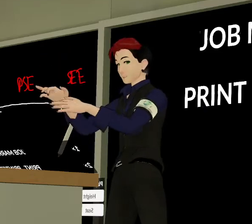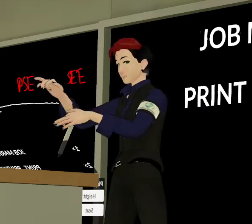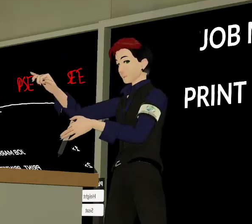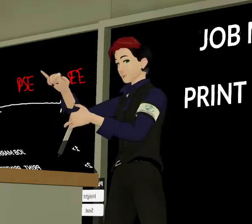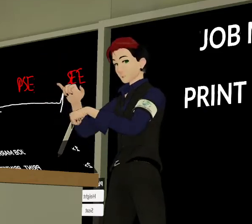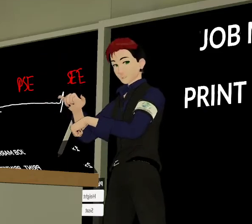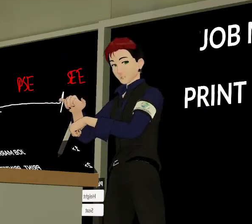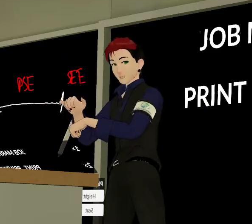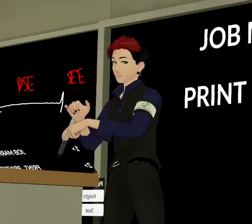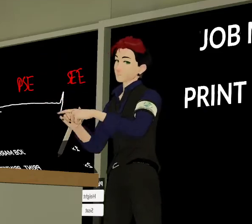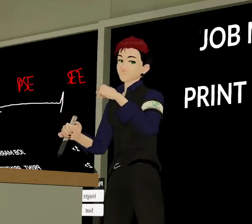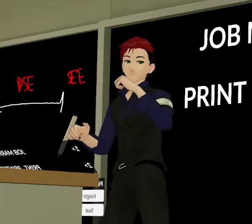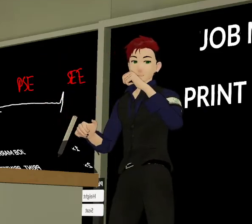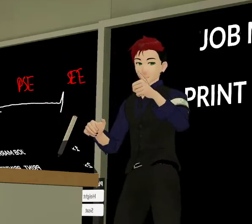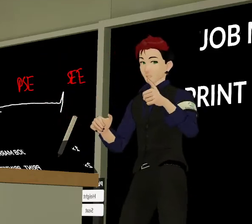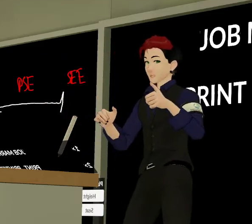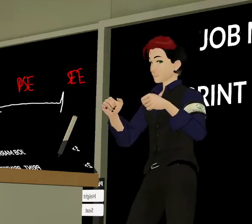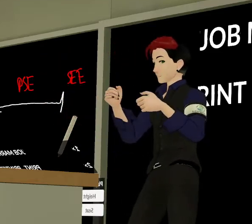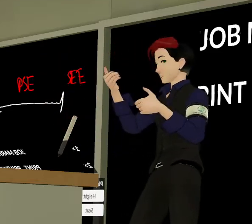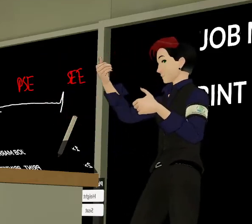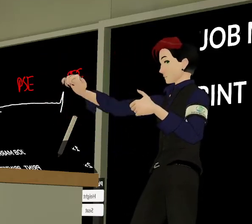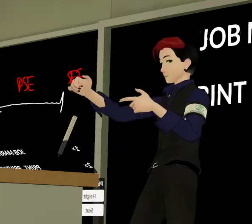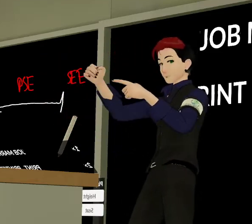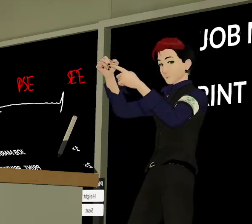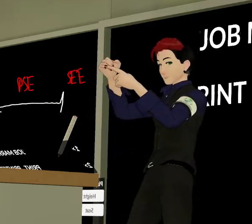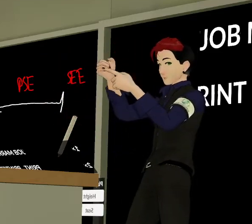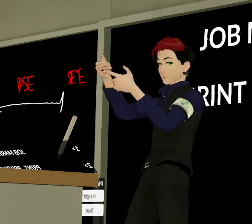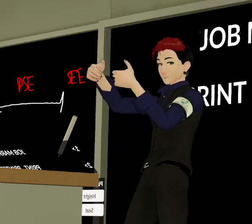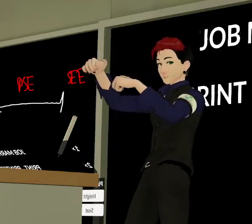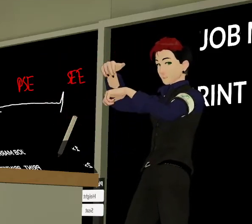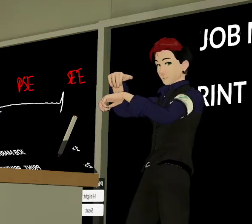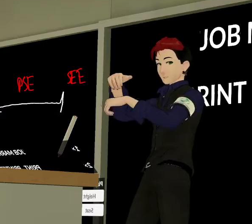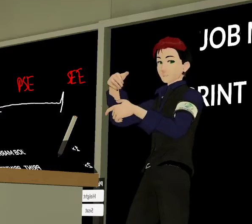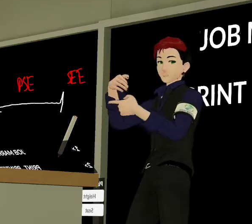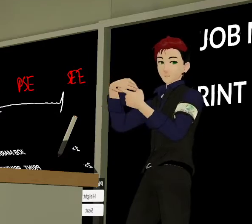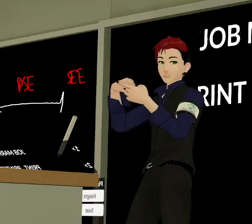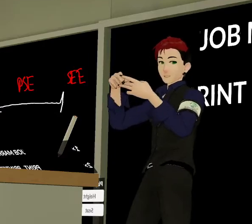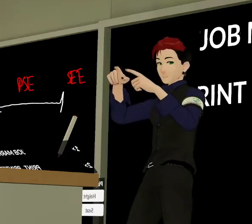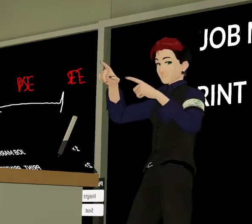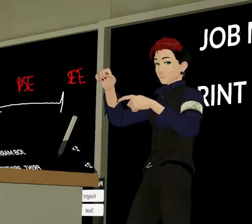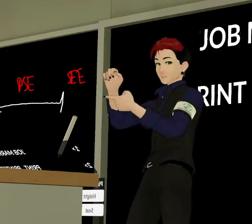who does that job not just any word in english that has an